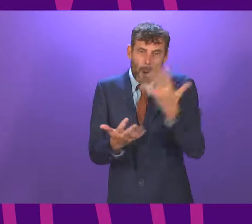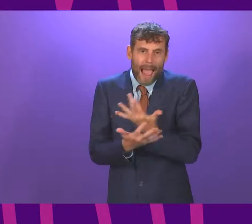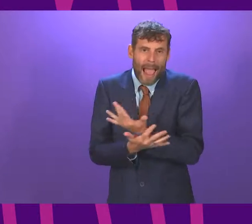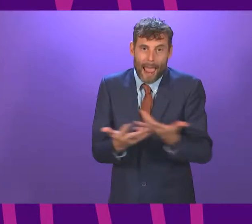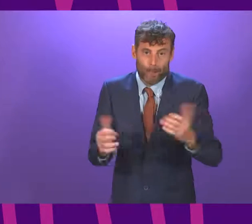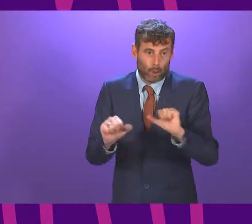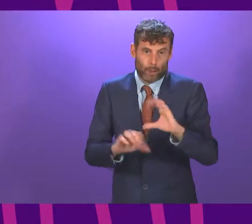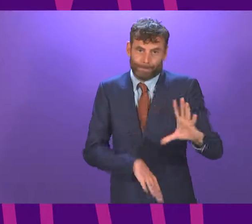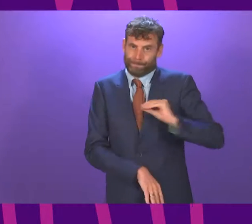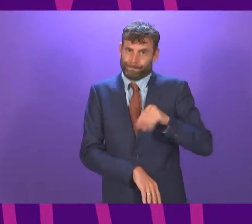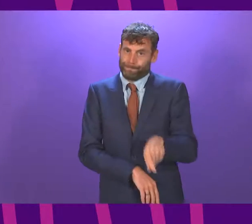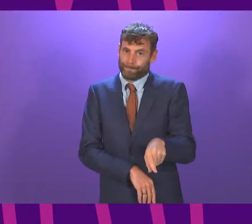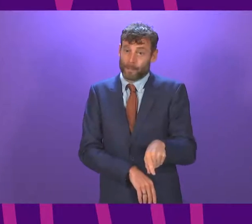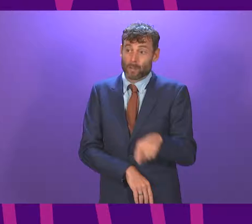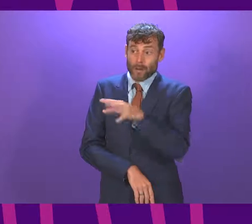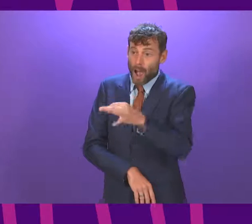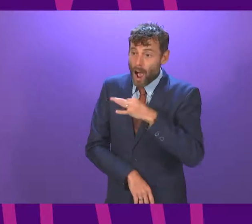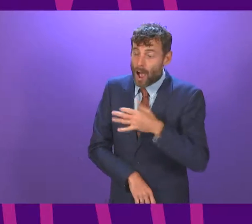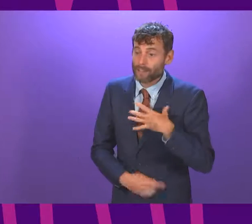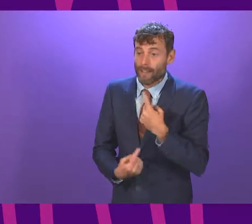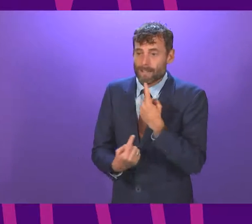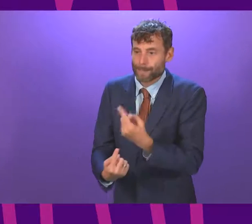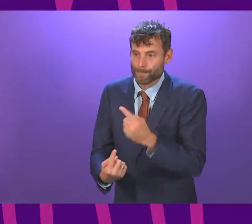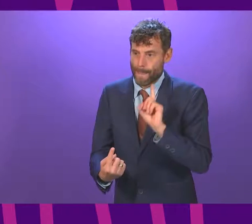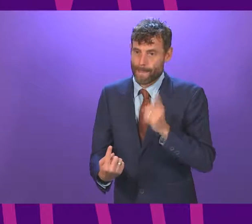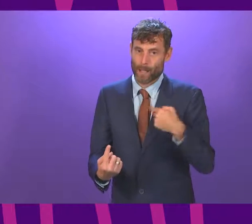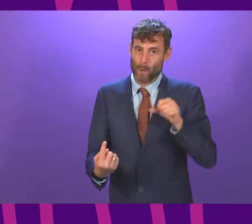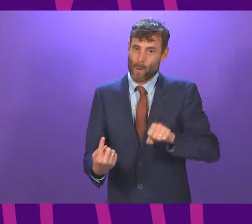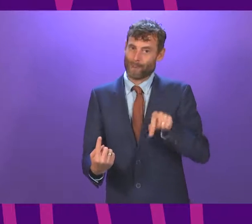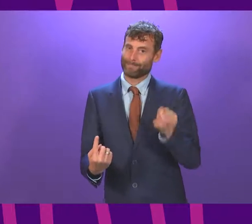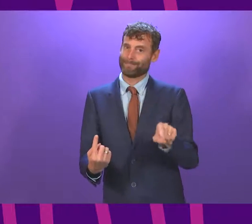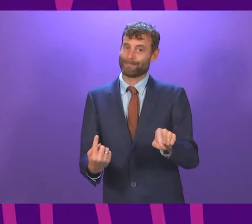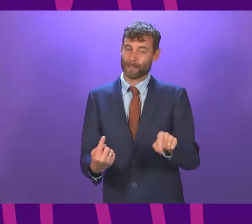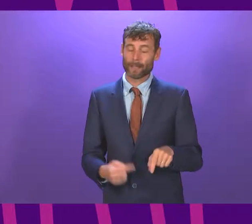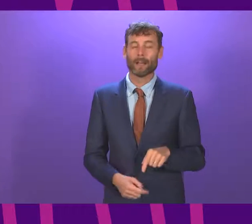question and, in conjunction with local authorities, to plan our full response.